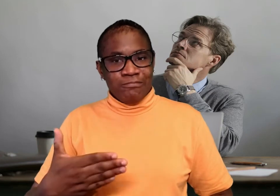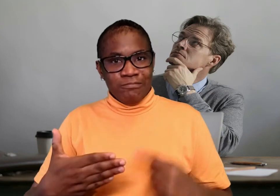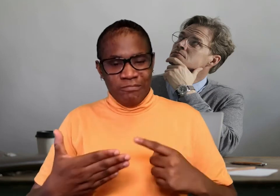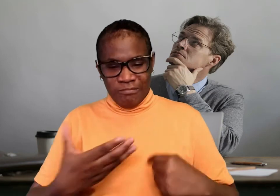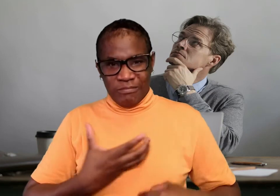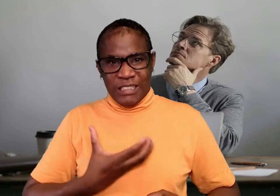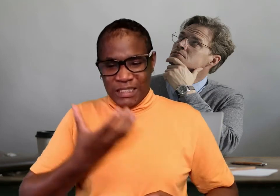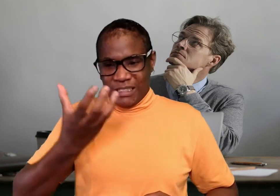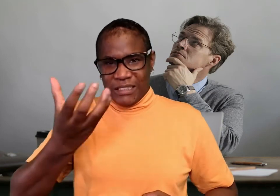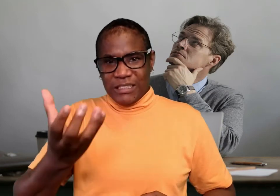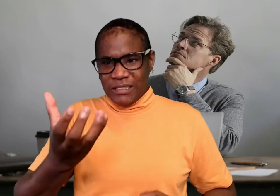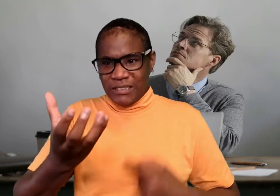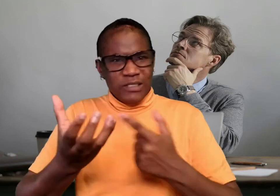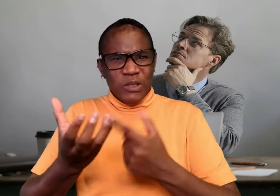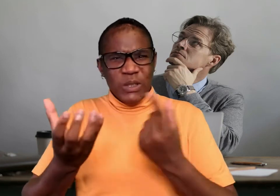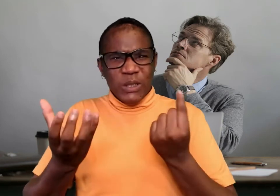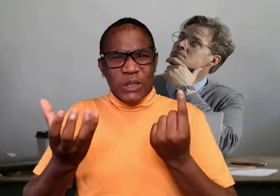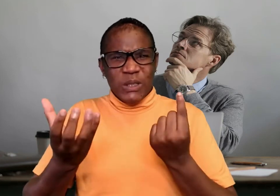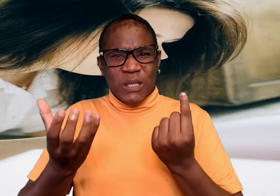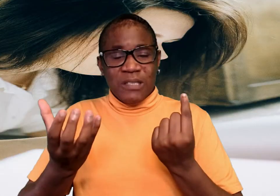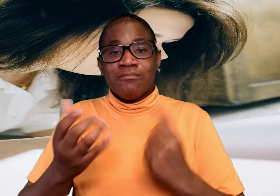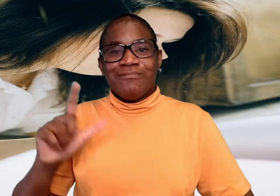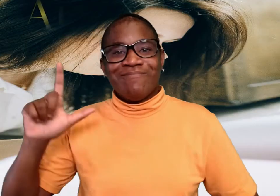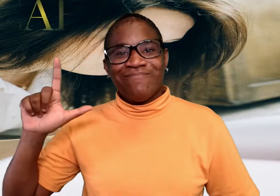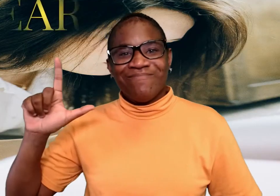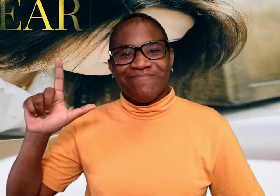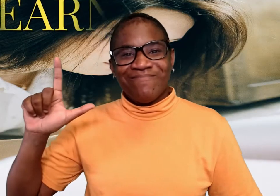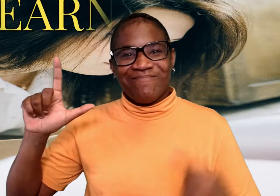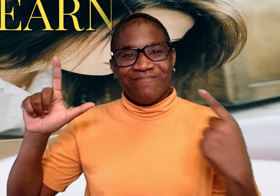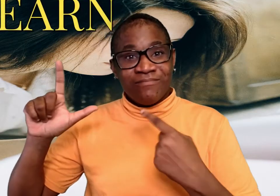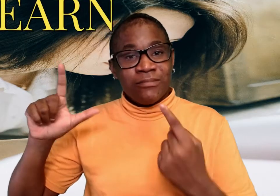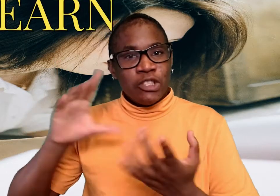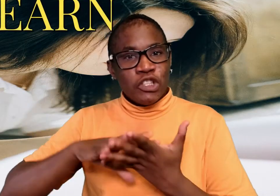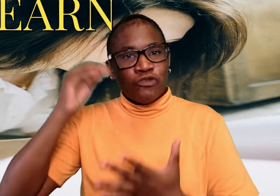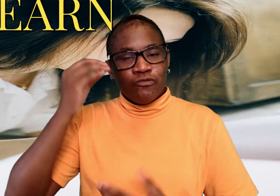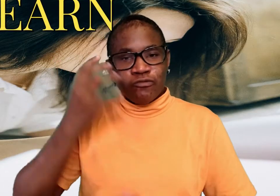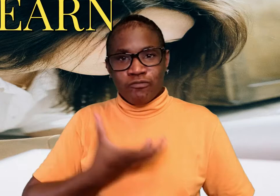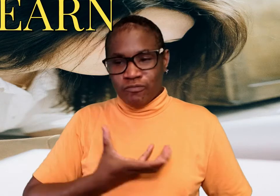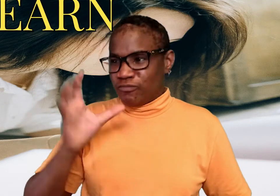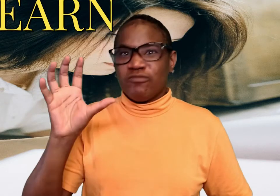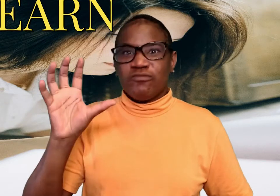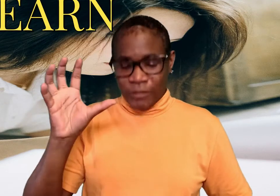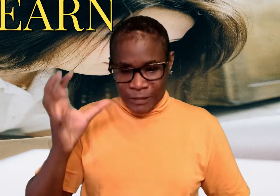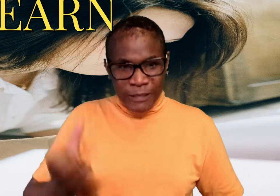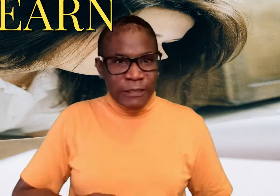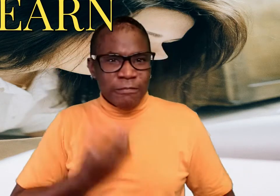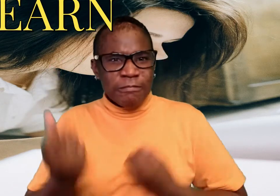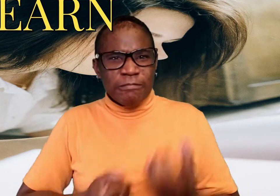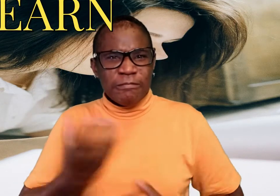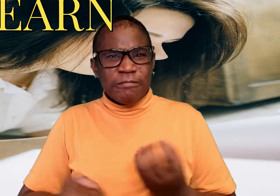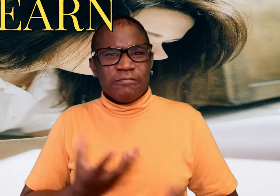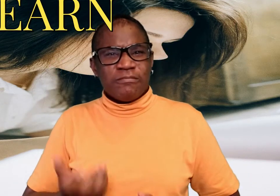So the first step is to admit that you hold white privilege. Then what? “L” Learn.